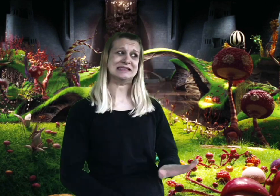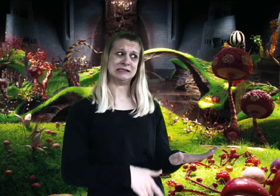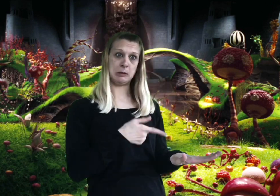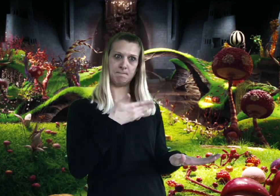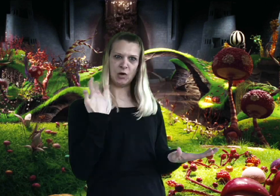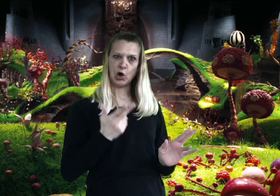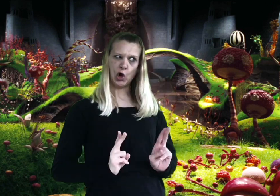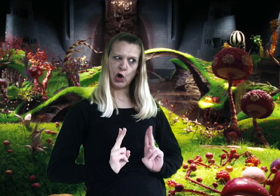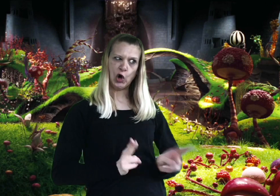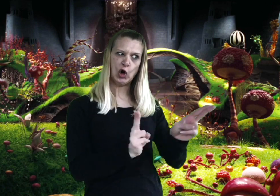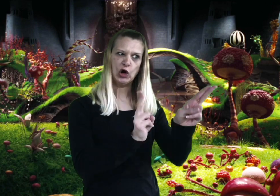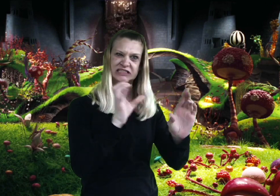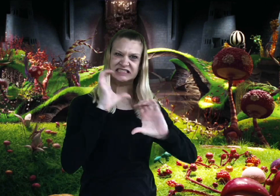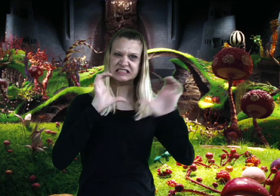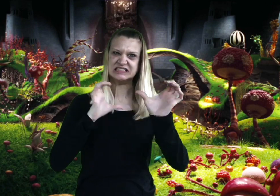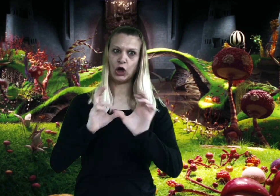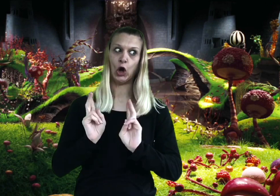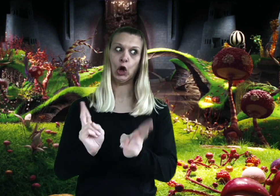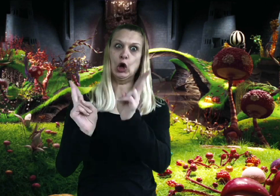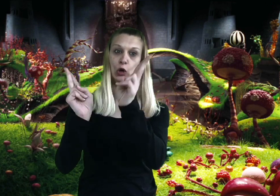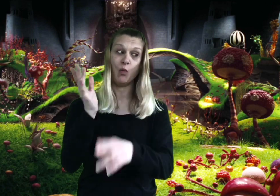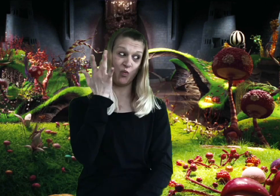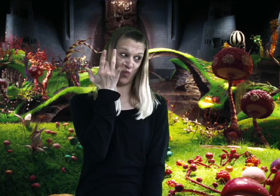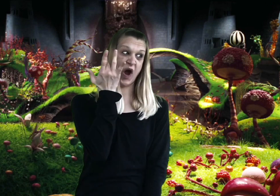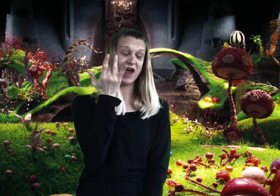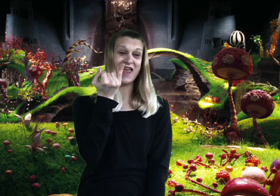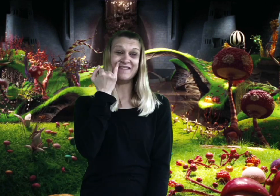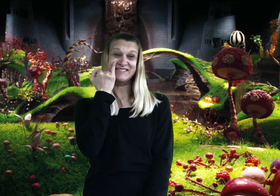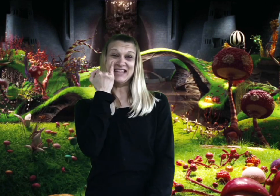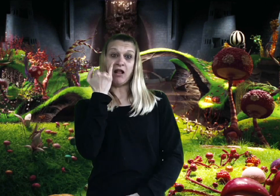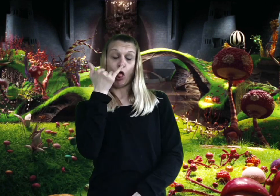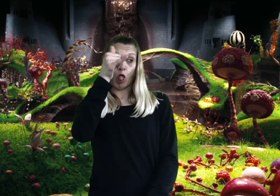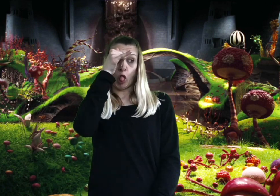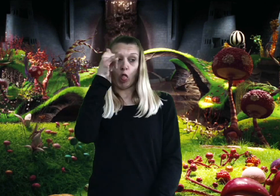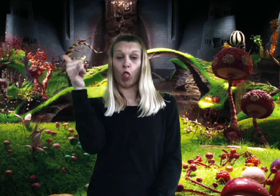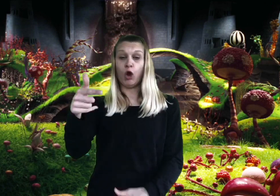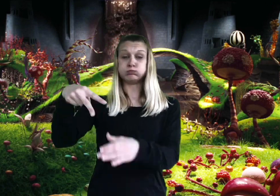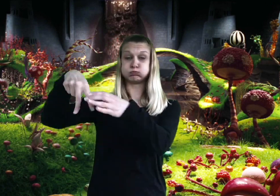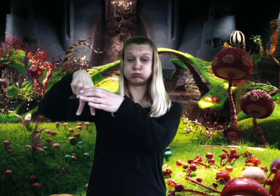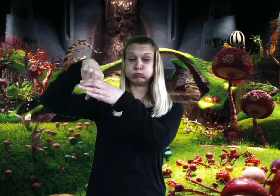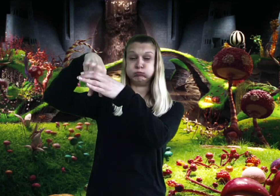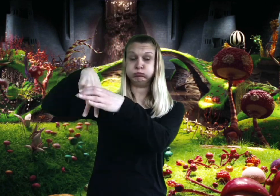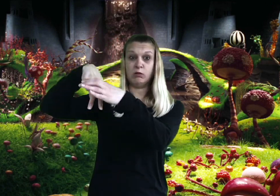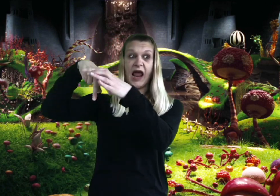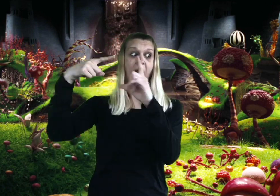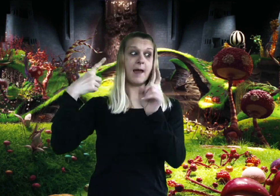But you’d better look sharp! You’ll have to hurry! If you leave him in the chocolate-mixing barrel too long,